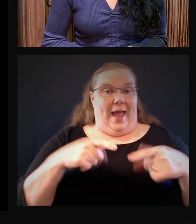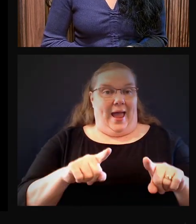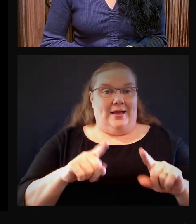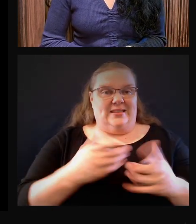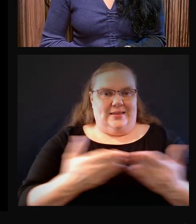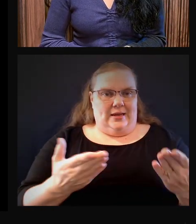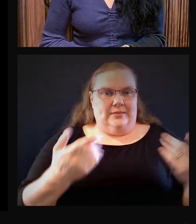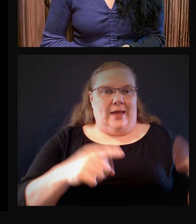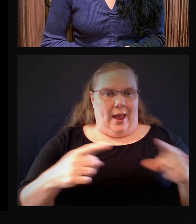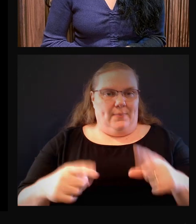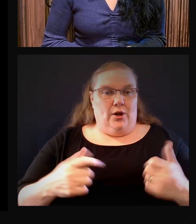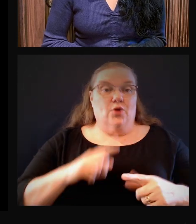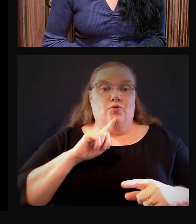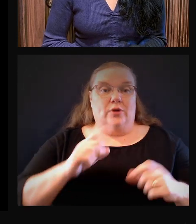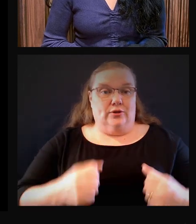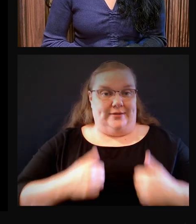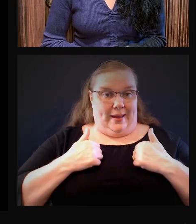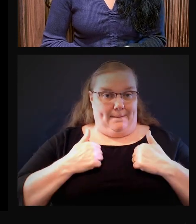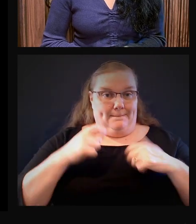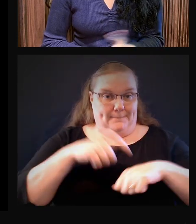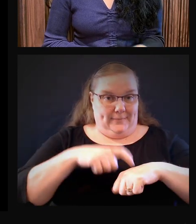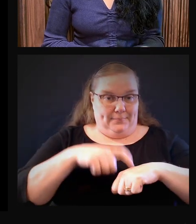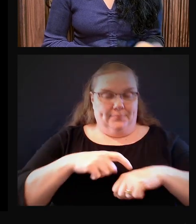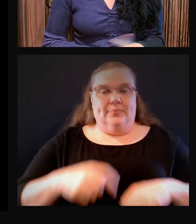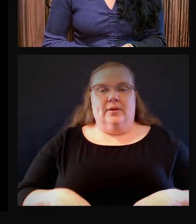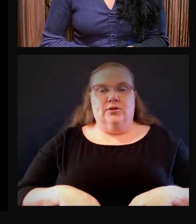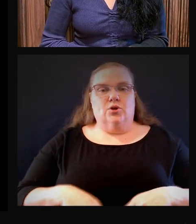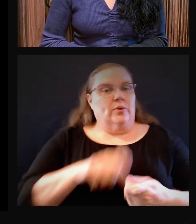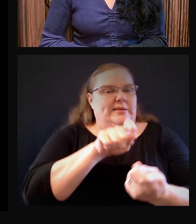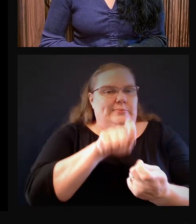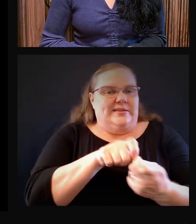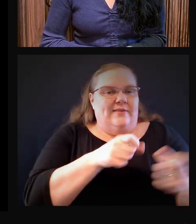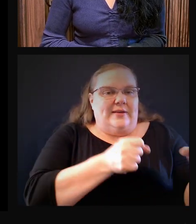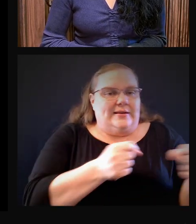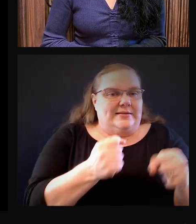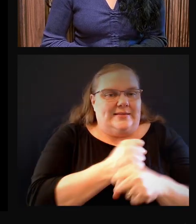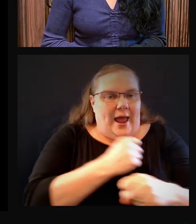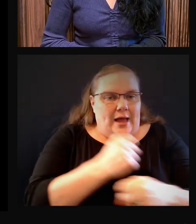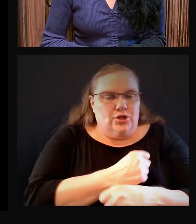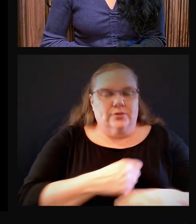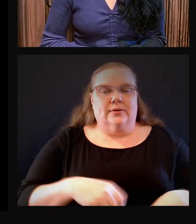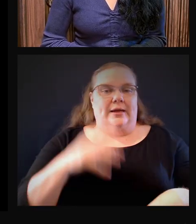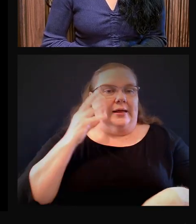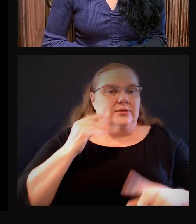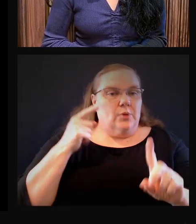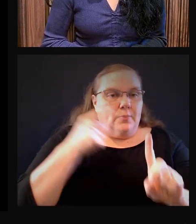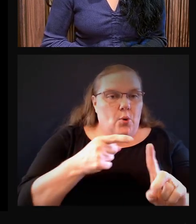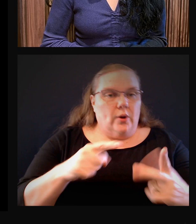are specific stats, such as experience points or their location. Where are the players coming from?